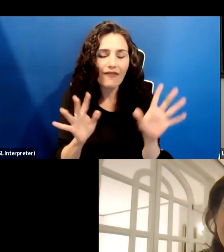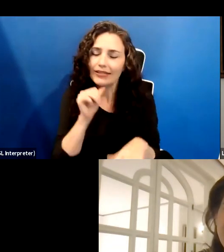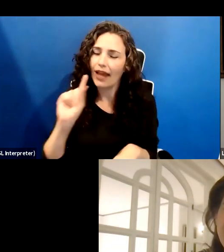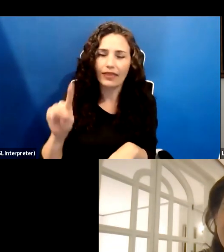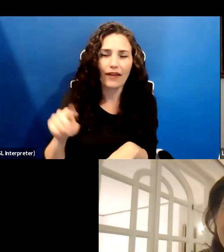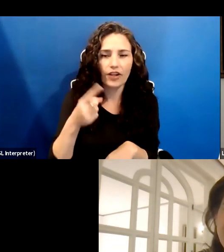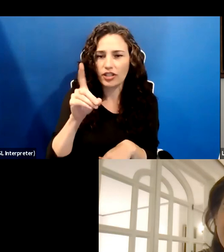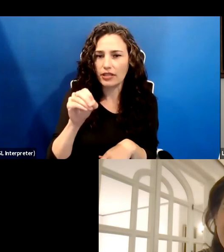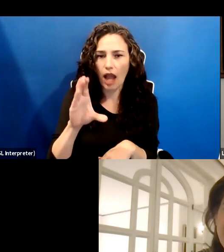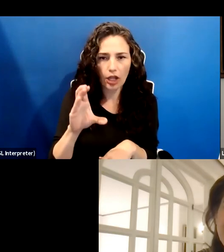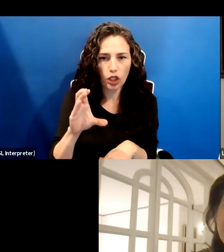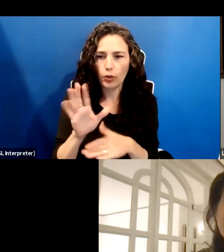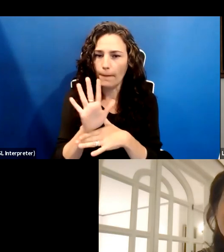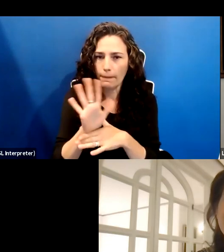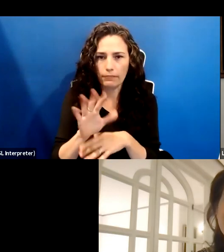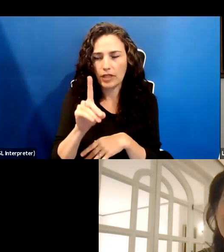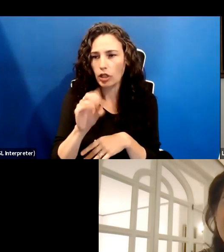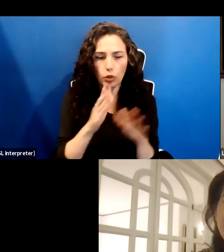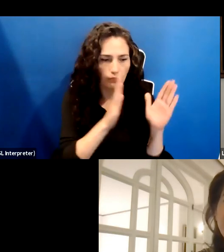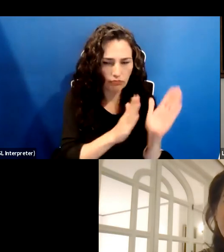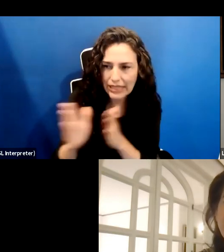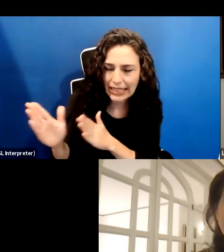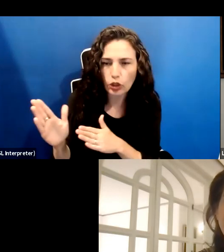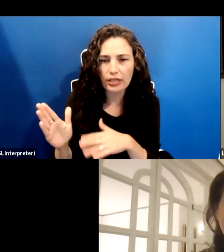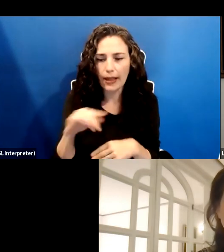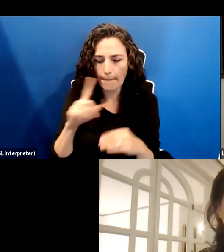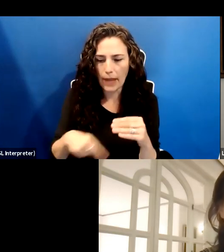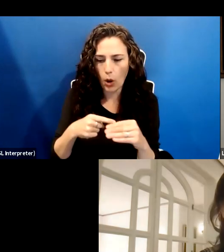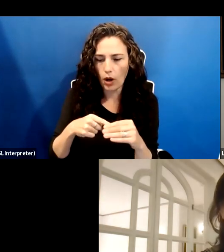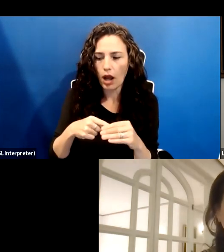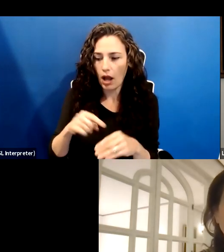or docuseries on a cult, but the way that you go into this